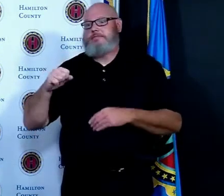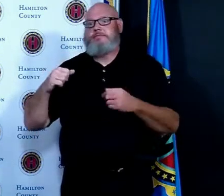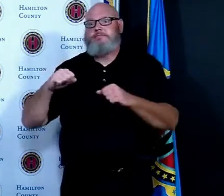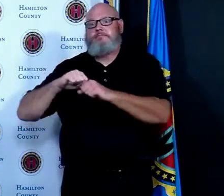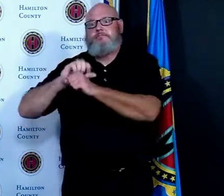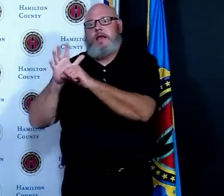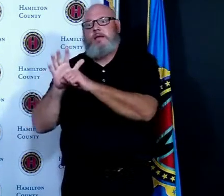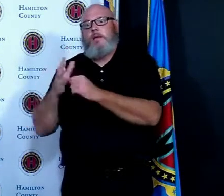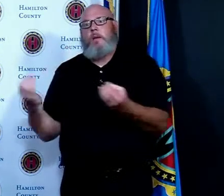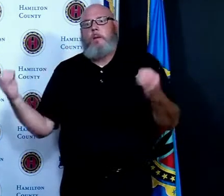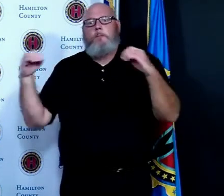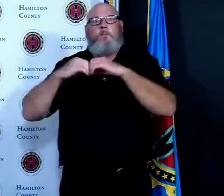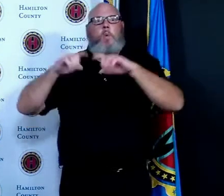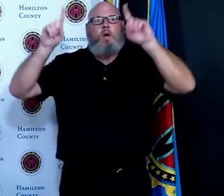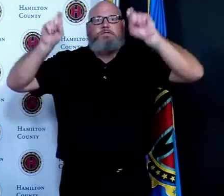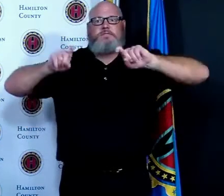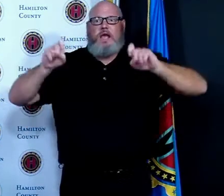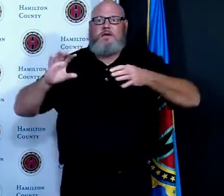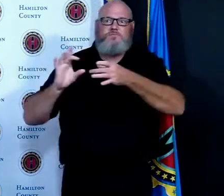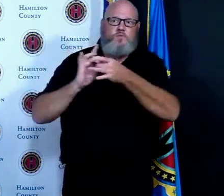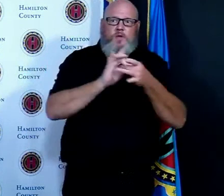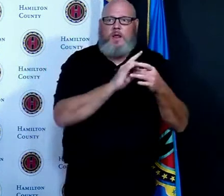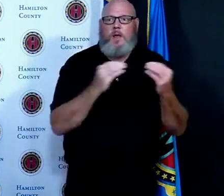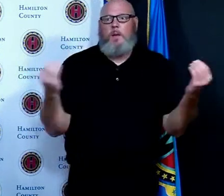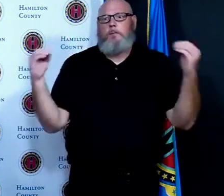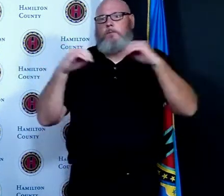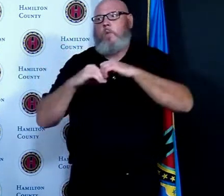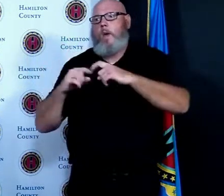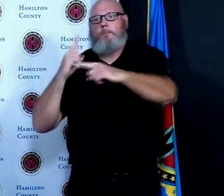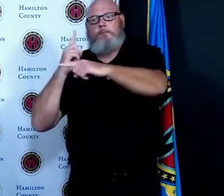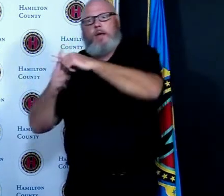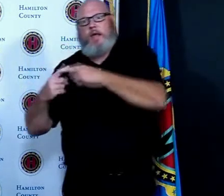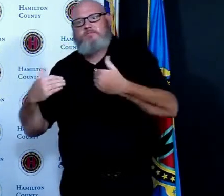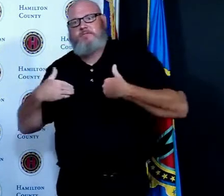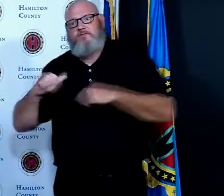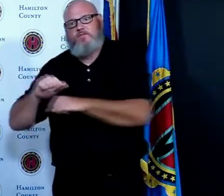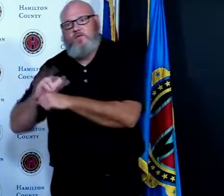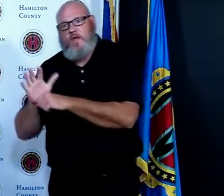least some of that but on the hospitalization side when I look at the Hamilton County data